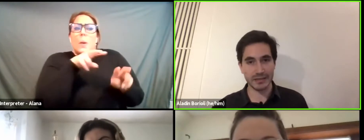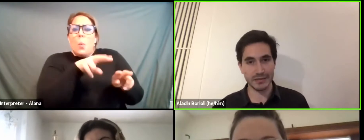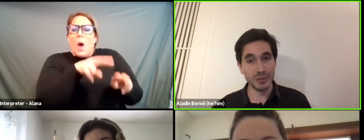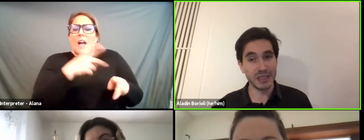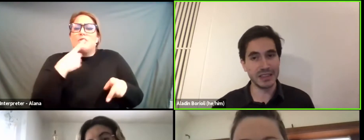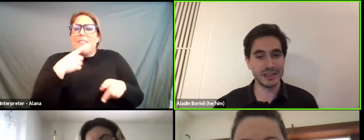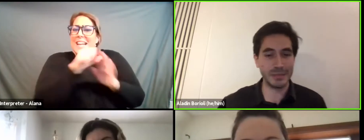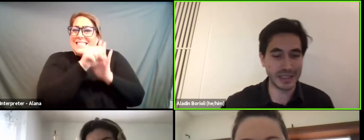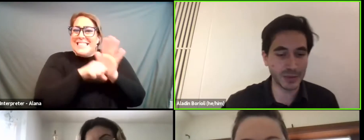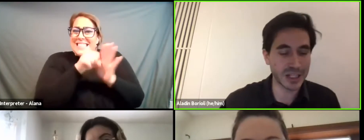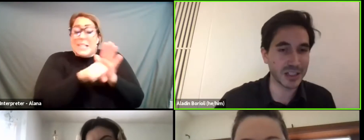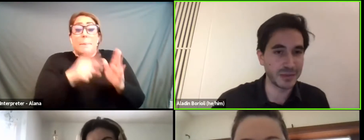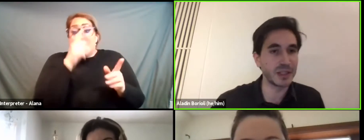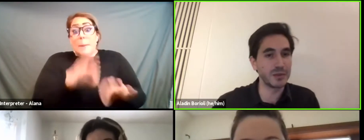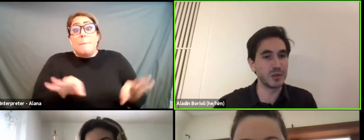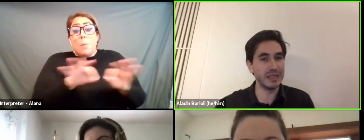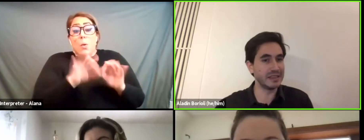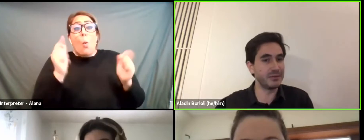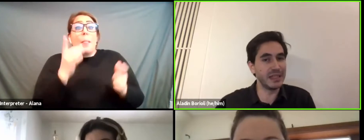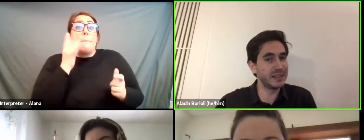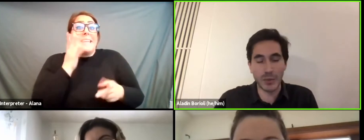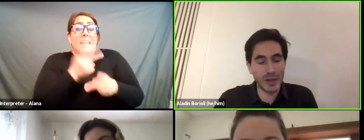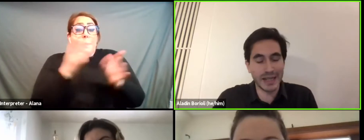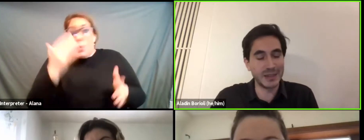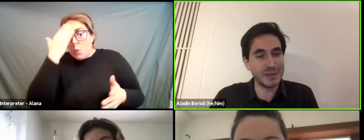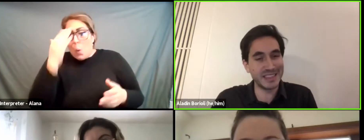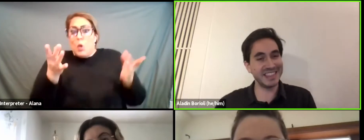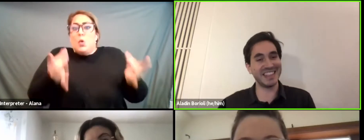humidity is a big question when it comes to bees. They really don't like humidity and